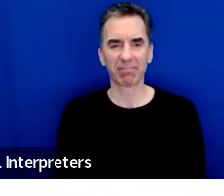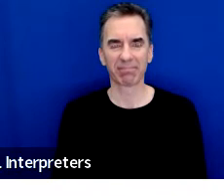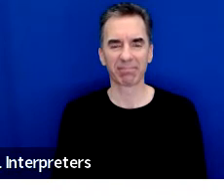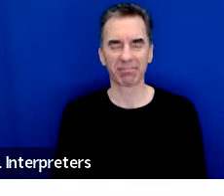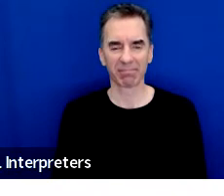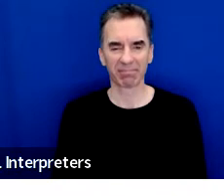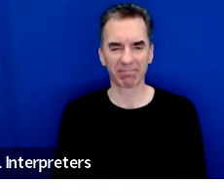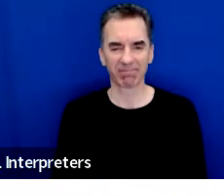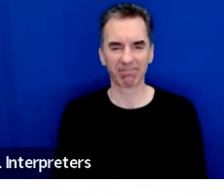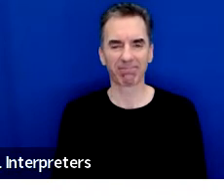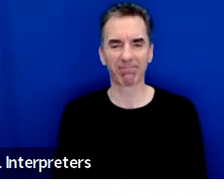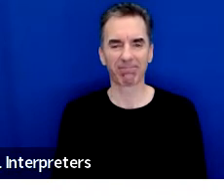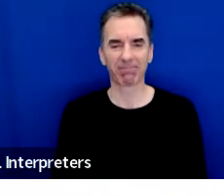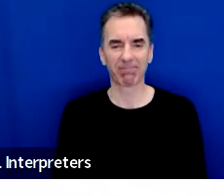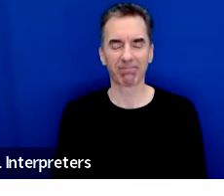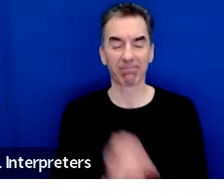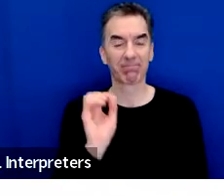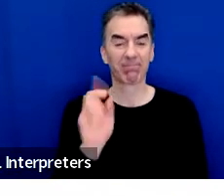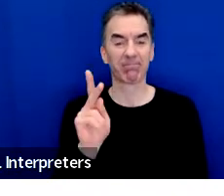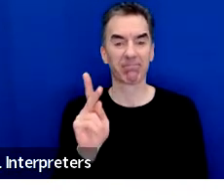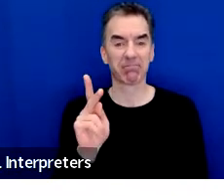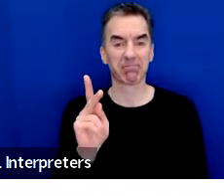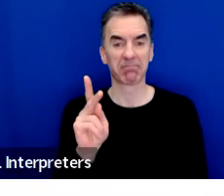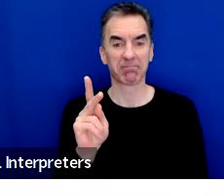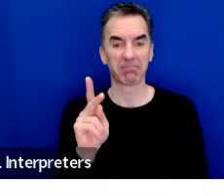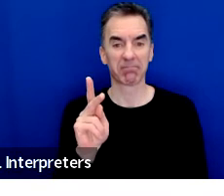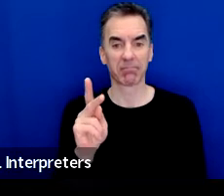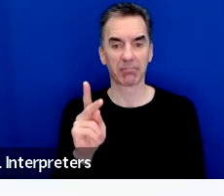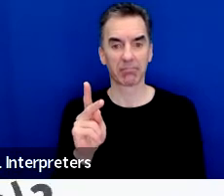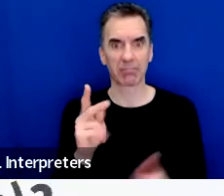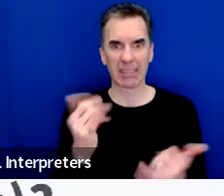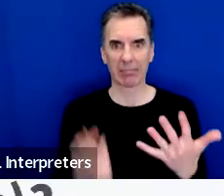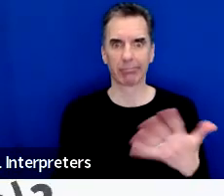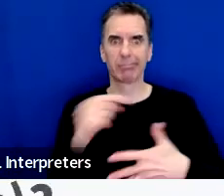Okay. So my first question for the group is